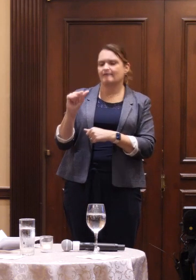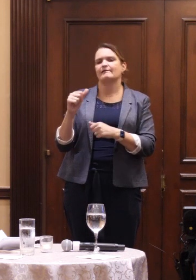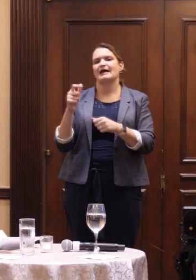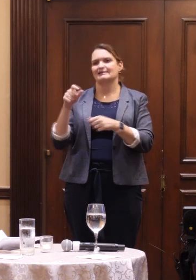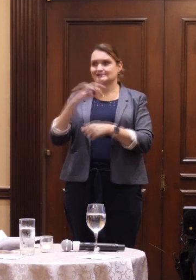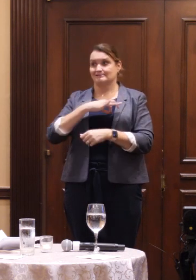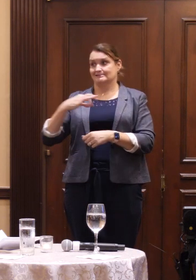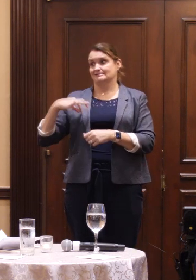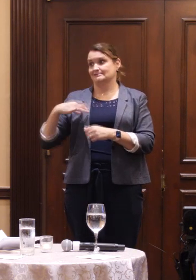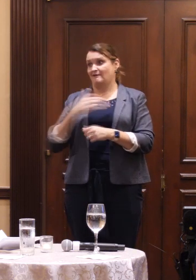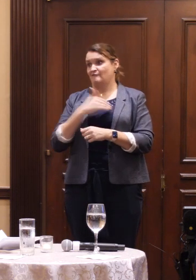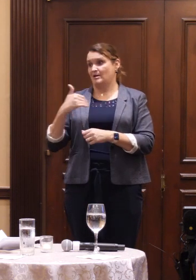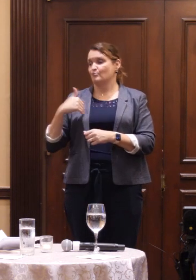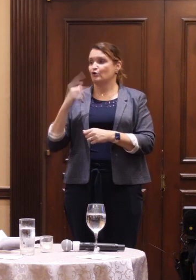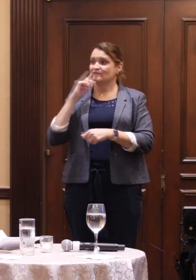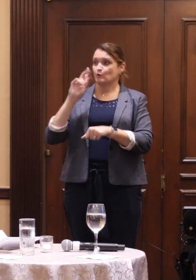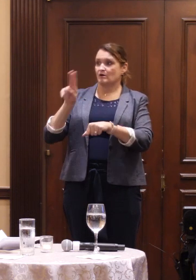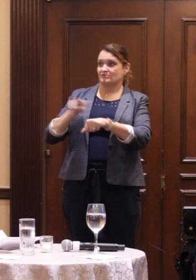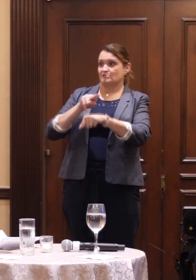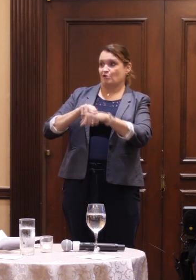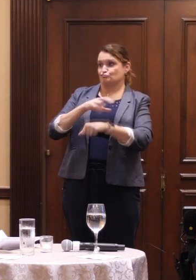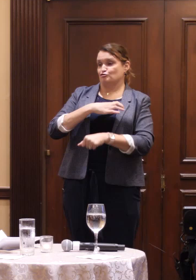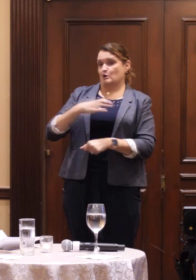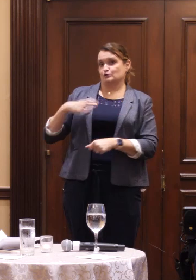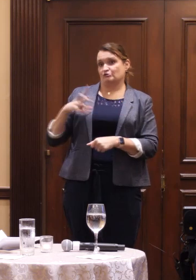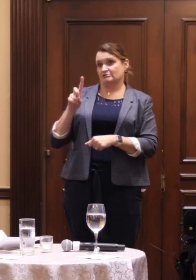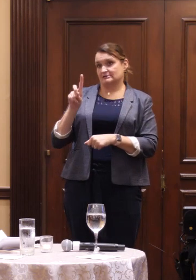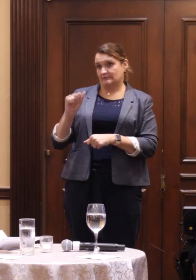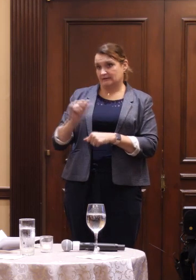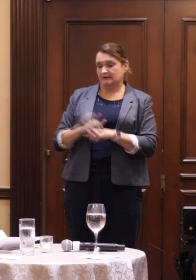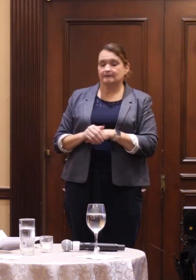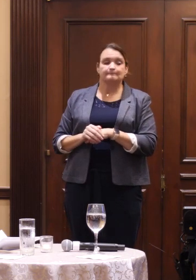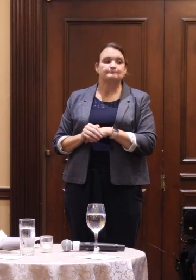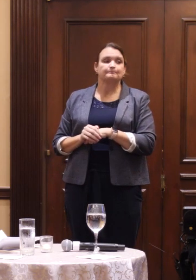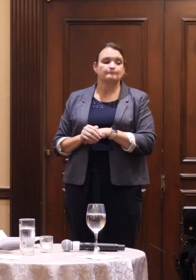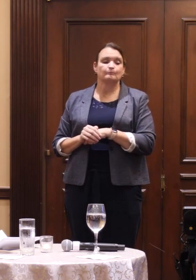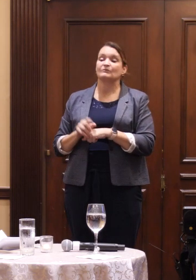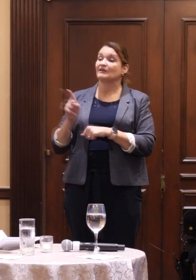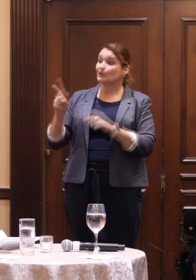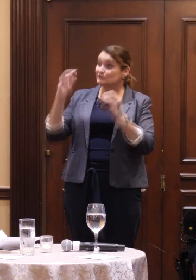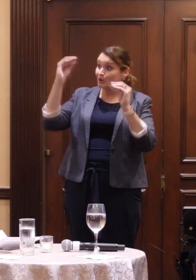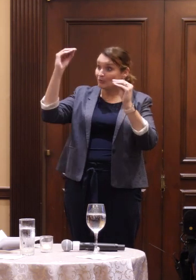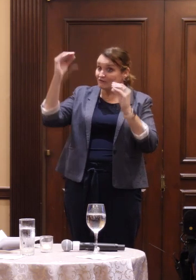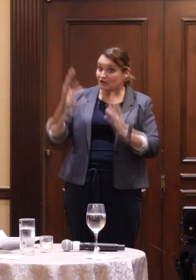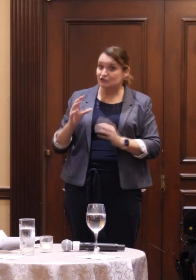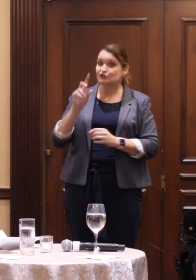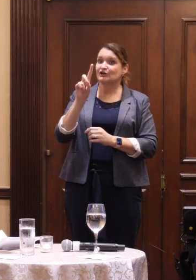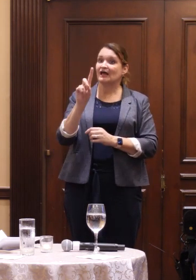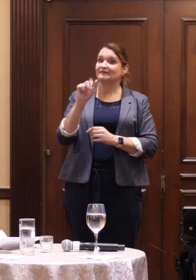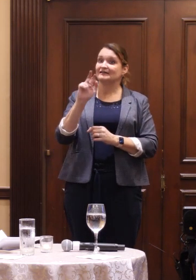member of the National Council on disability he was a professor at David a Clark School of Law